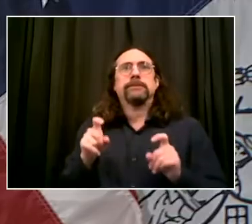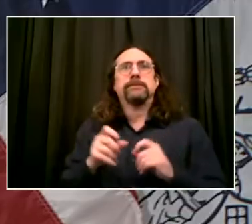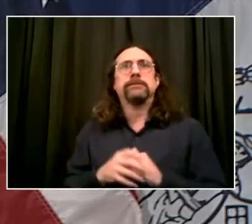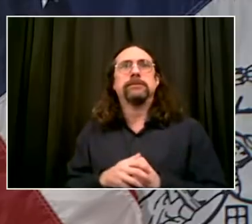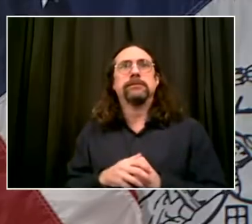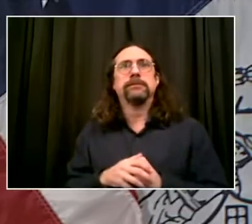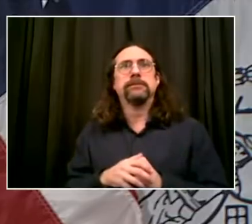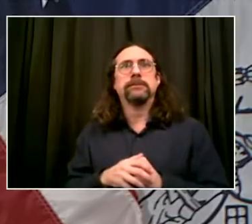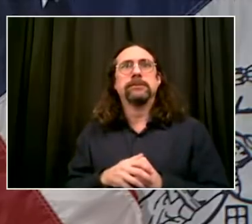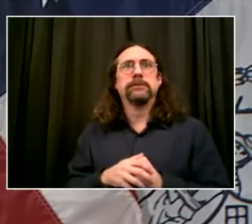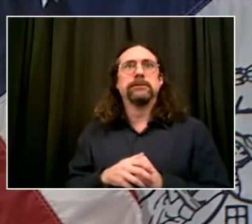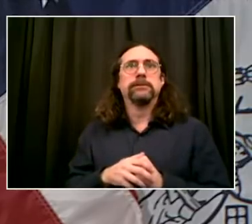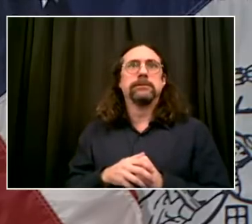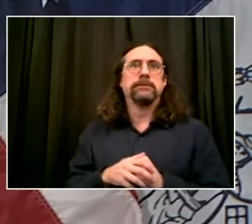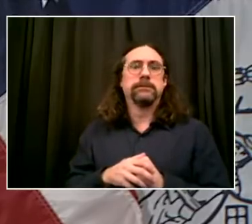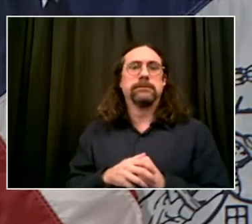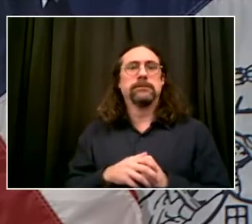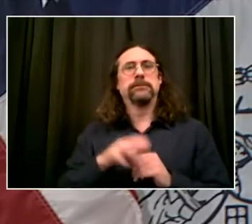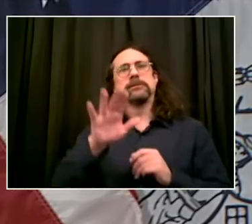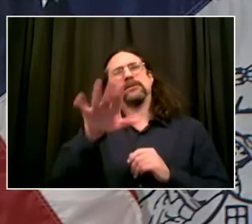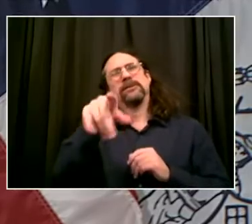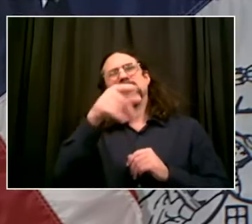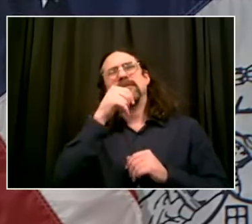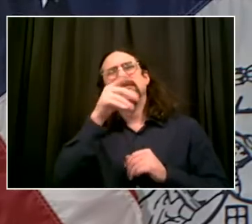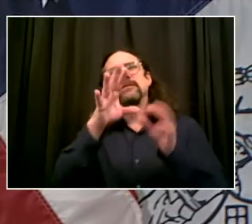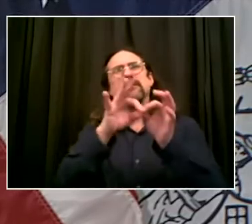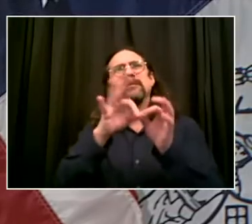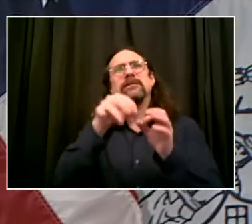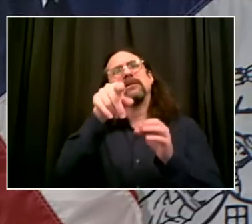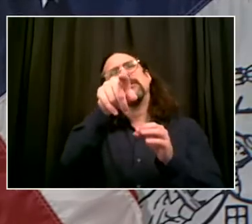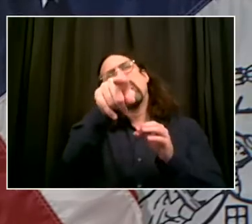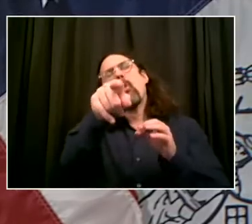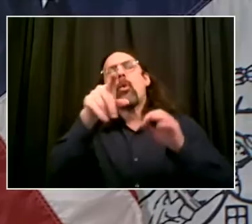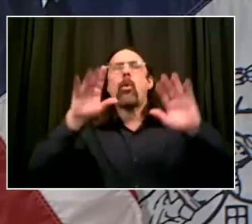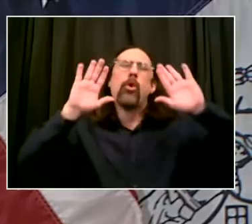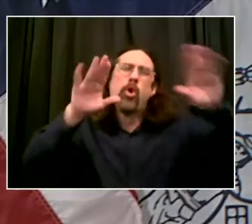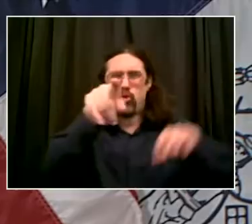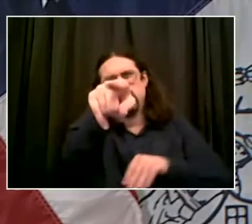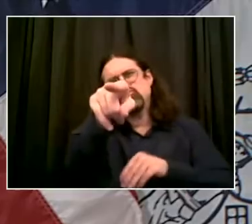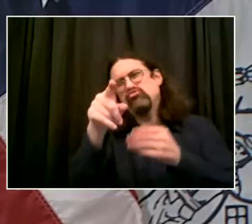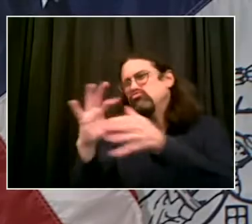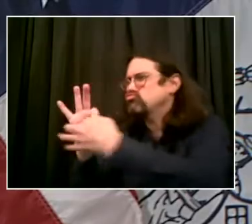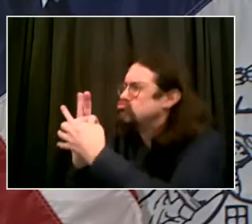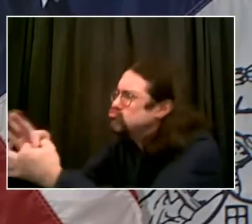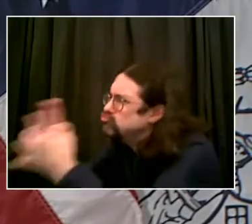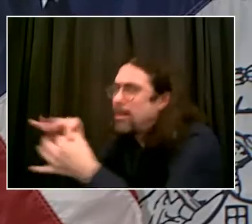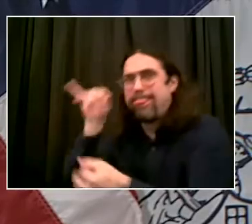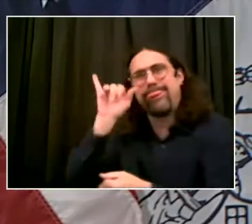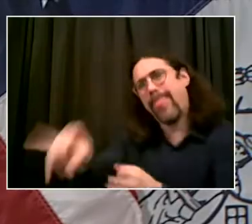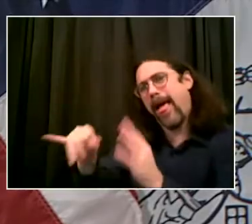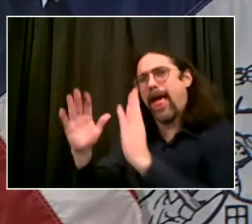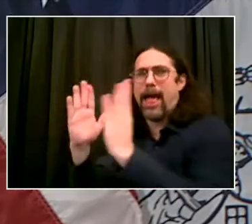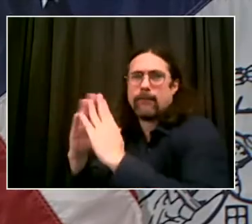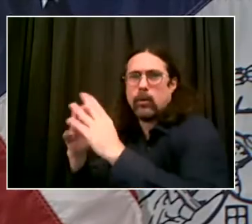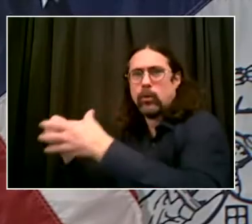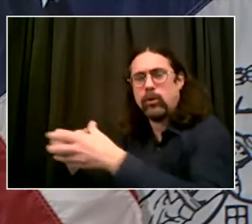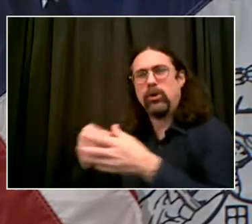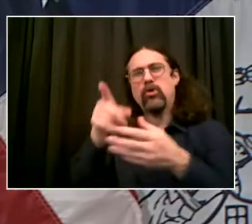WONDERING, FROM DR. VARMA AND DR. LONGLEY IF THERE'S ANNY